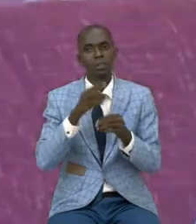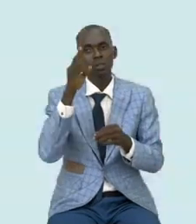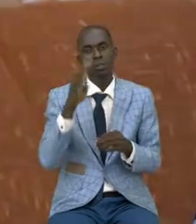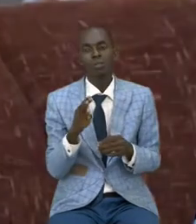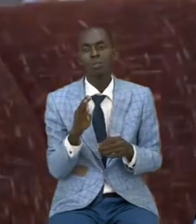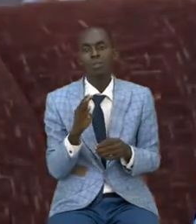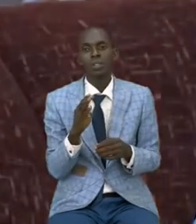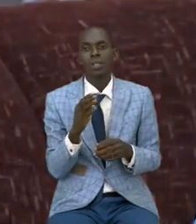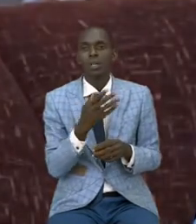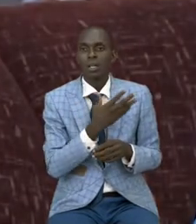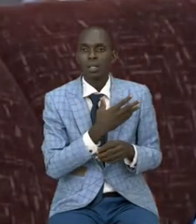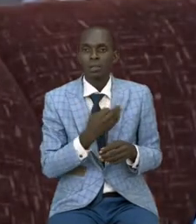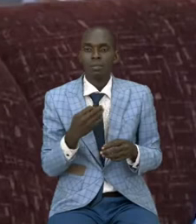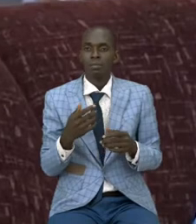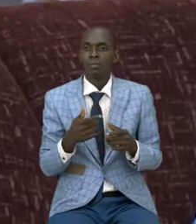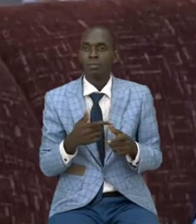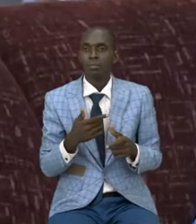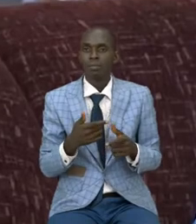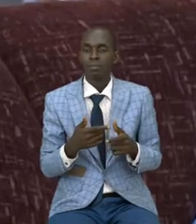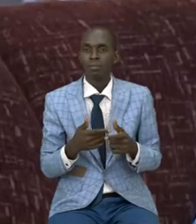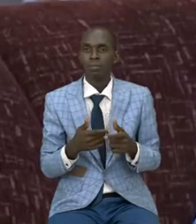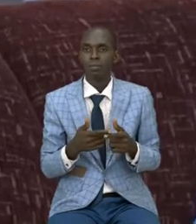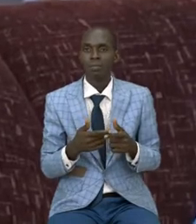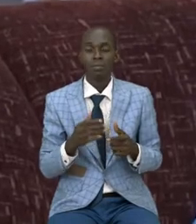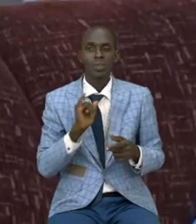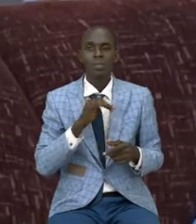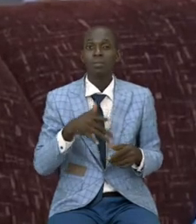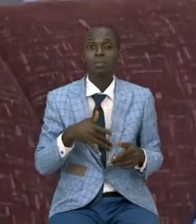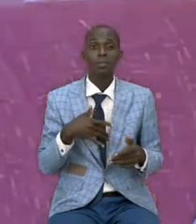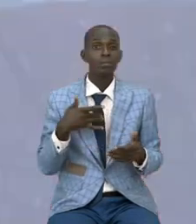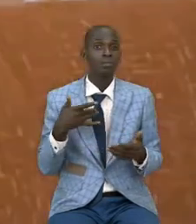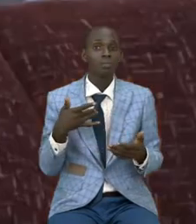but that then i knew that i have been dude i strongly that i've been healed this year